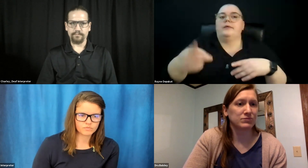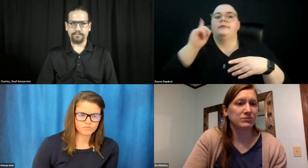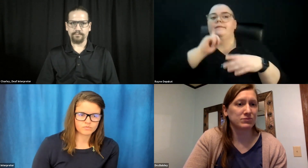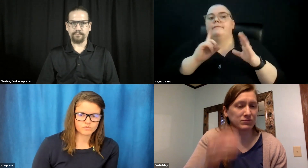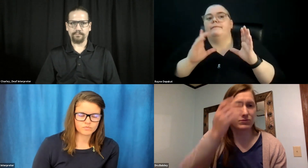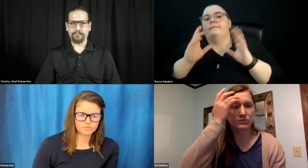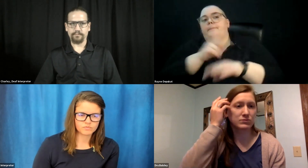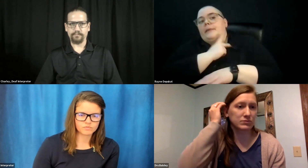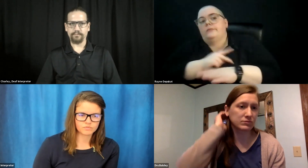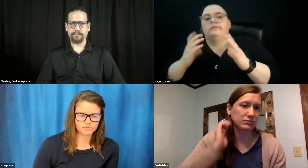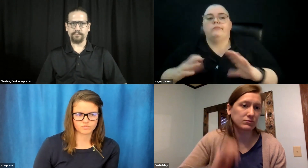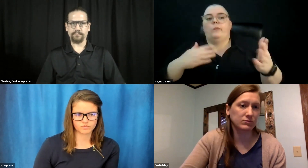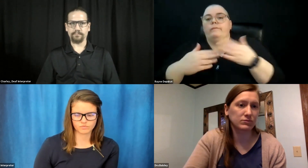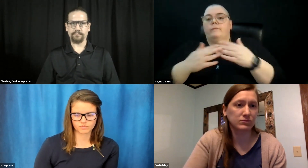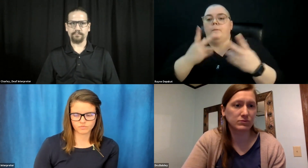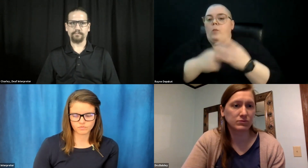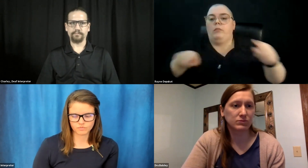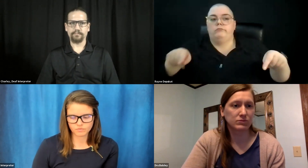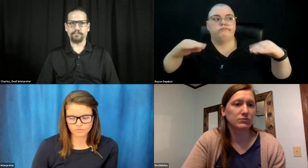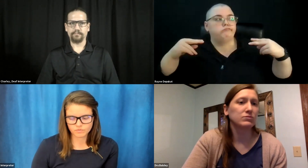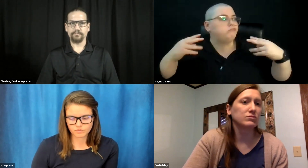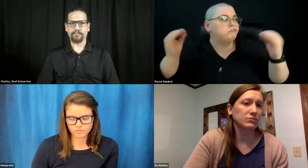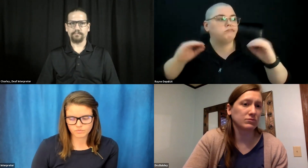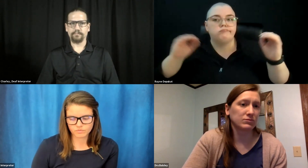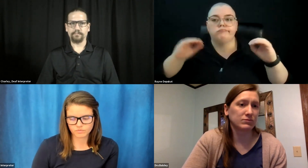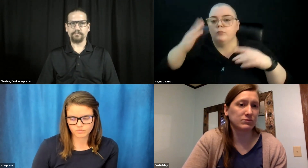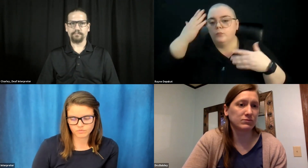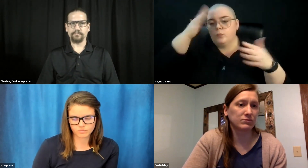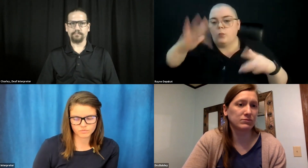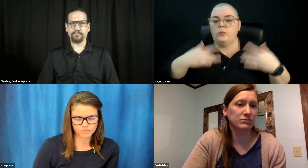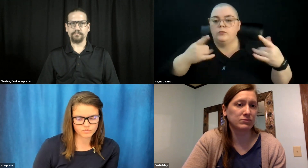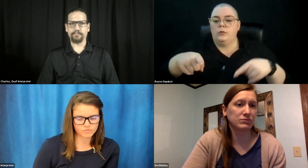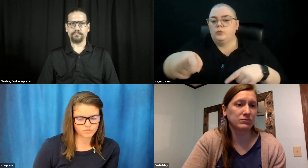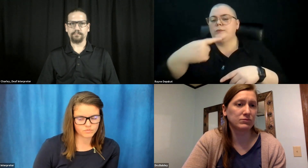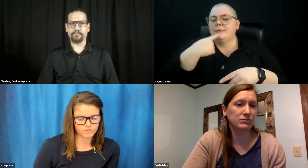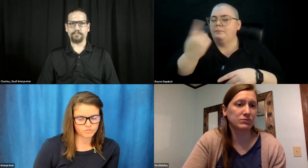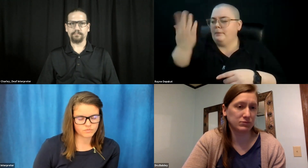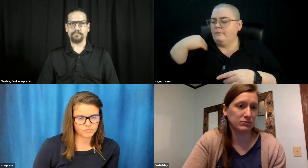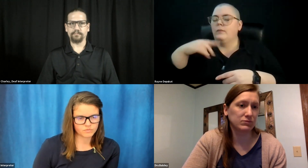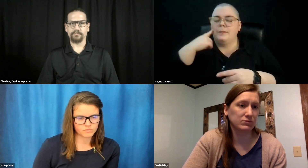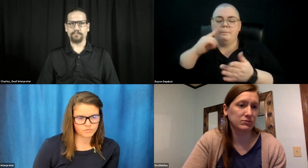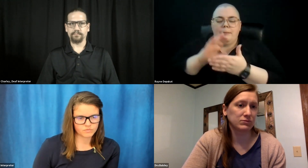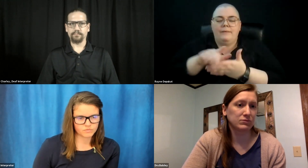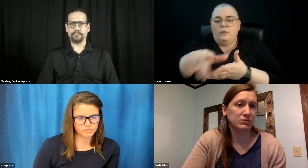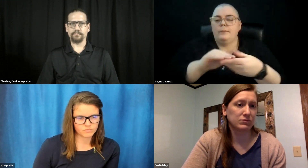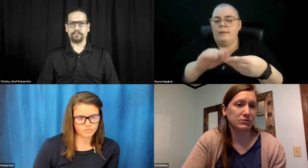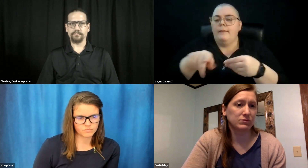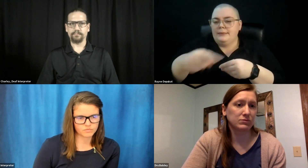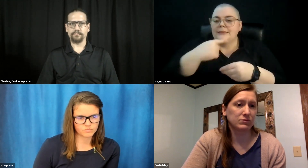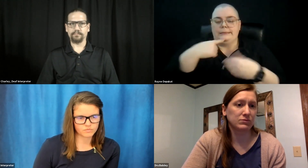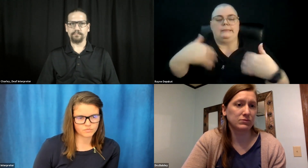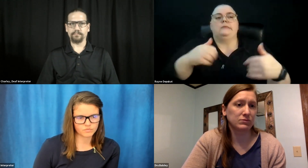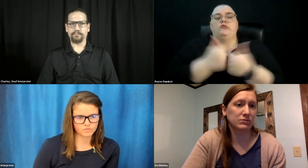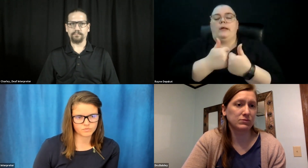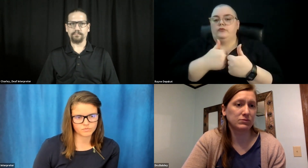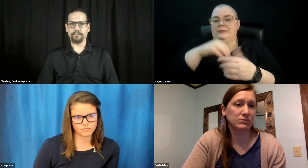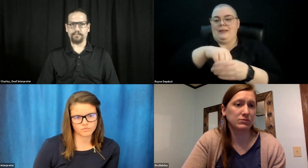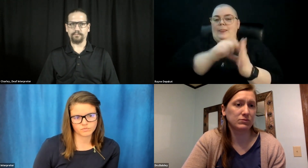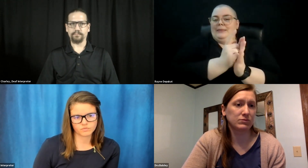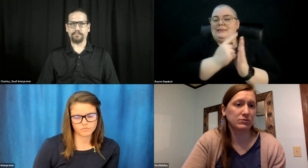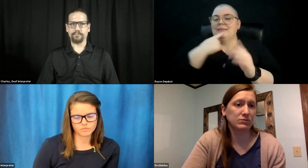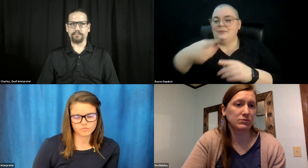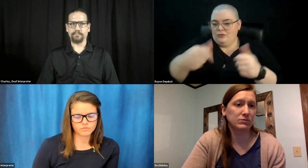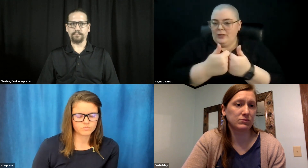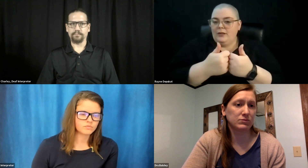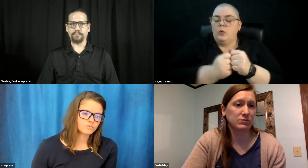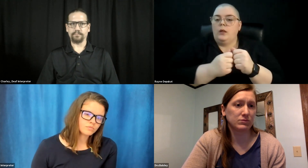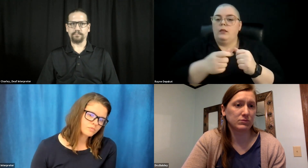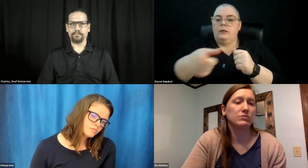from both the provider standpoint, and the deaf patient standpoint. Seems like you both don't know what's going on.